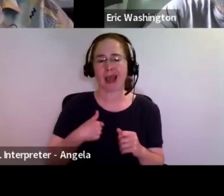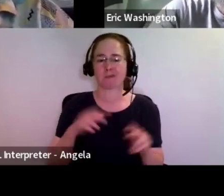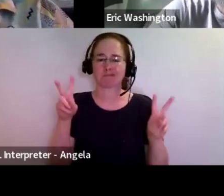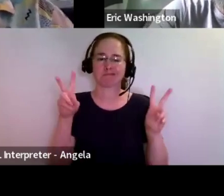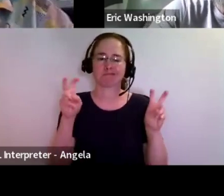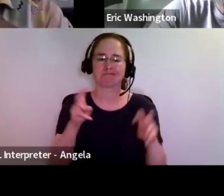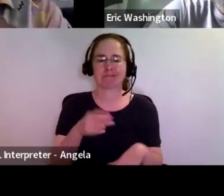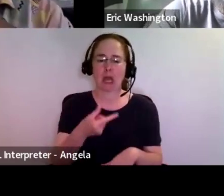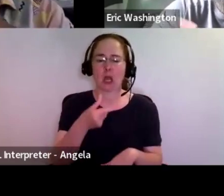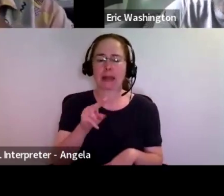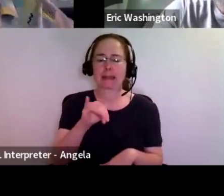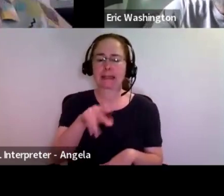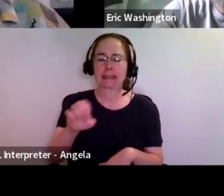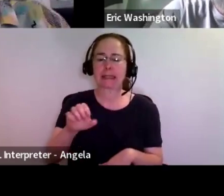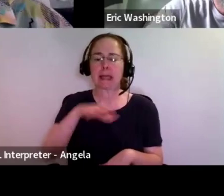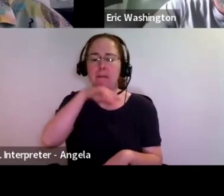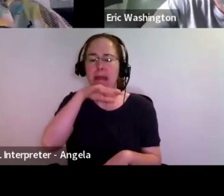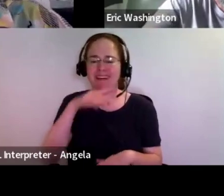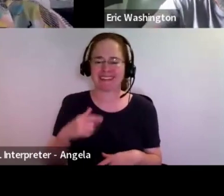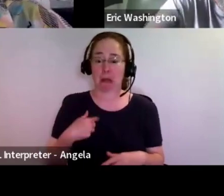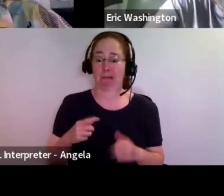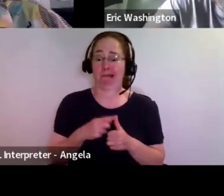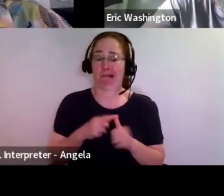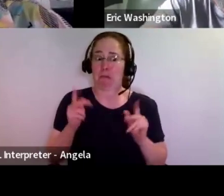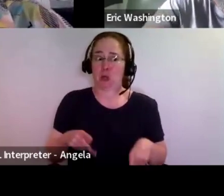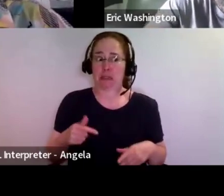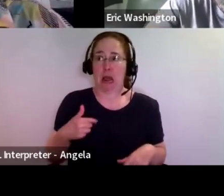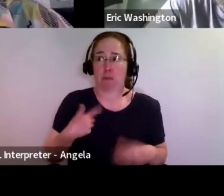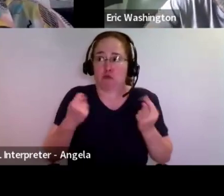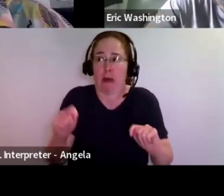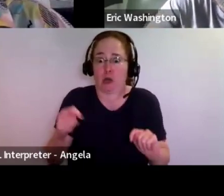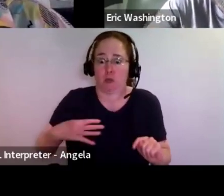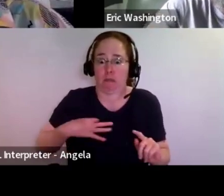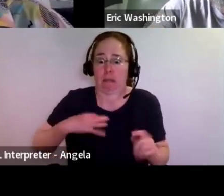stuff that I'm fighting for now. I think because, you know, going